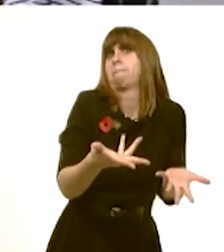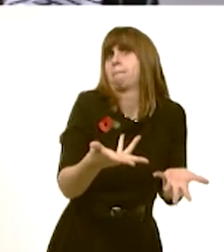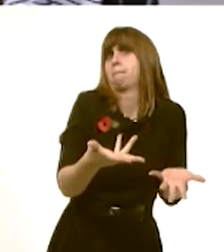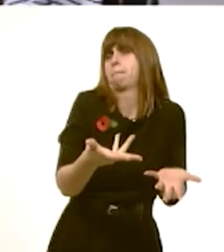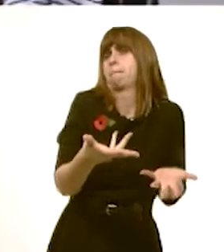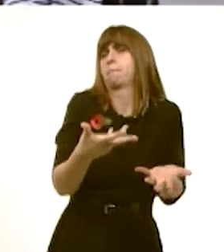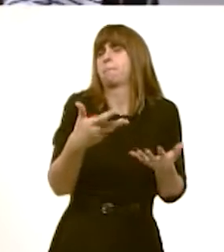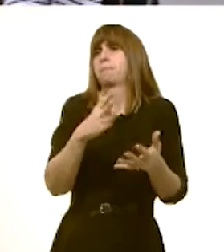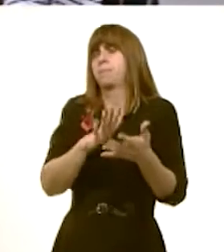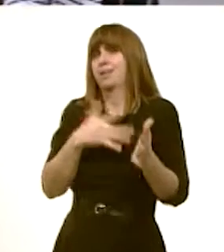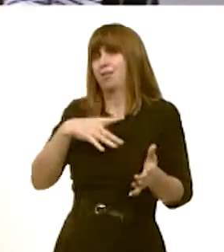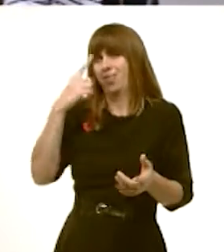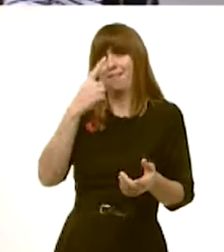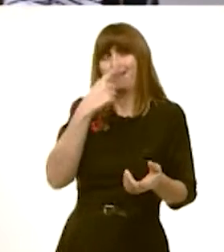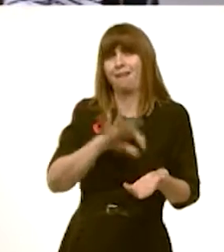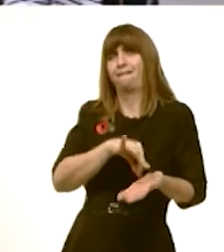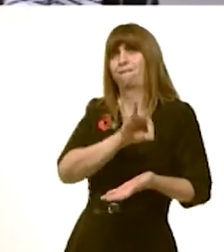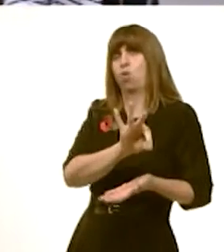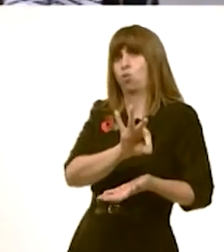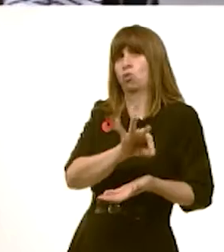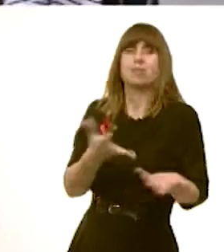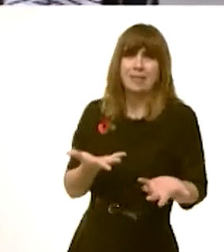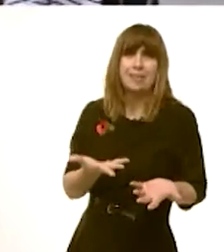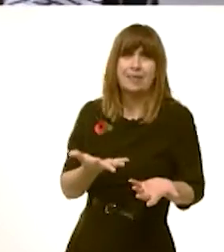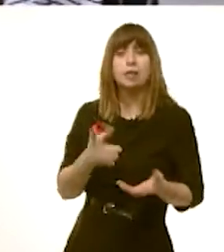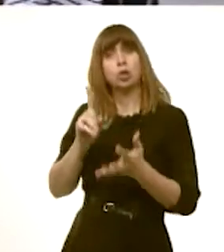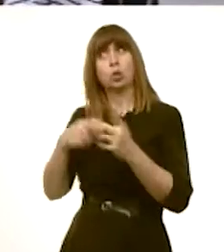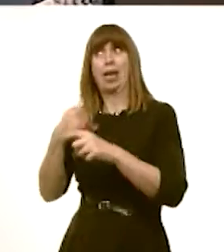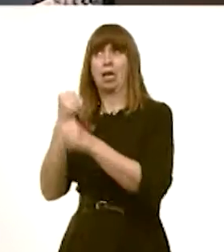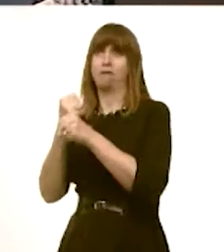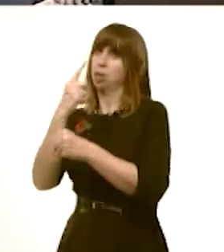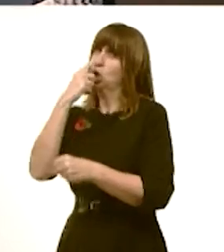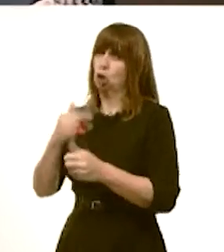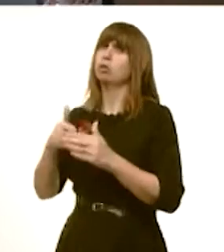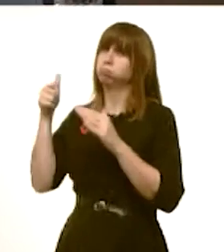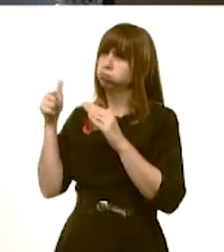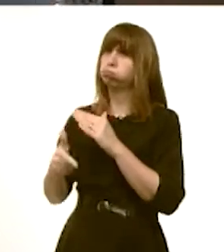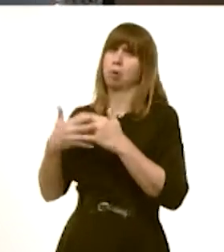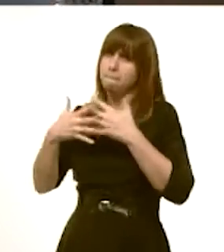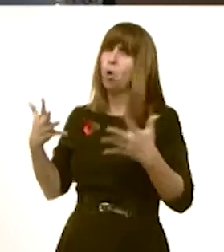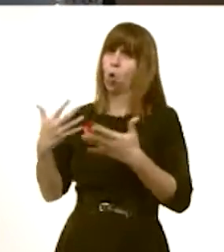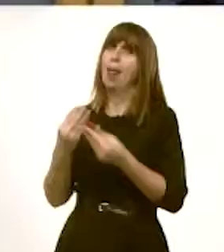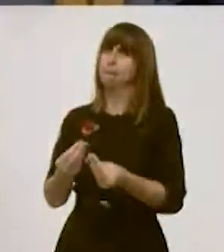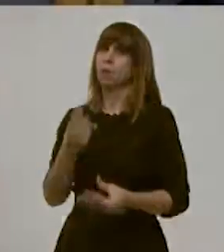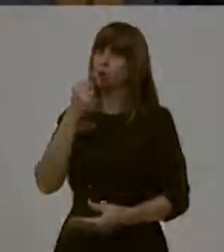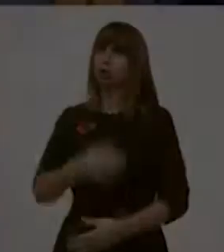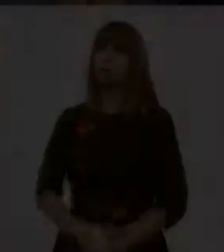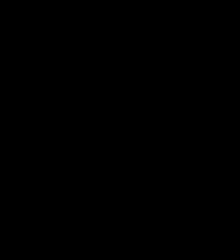First Minister, we can be, I think, proud of the good and constructive industrial relations that weíve developed within Wales and the partnerships that have been formed over many decades. Of course, the trade union Bill going through Westminster seeks to undermine that good work. We have a situation in England where you even have junior doctors now balloting for industrial action. First Minister, do you think there is much that the UK Government could learn from the positive experience weíve had from Welsh Government within Wales?